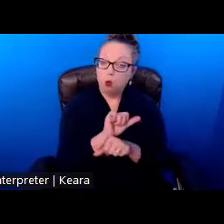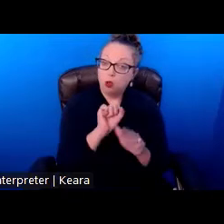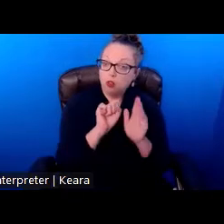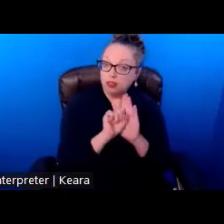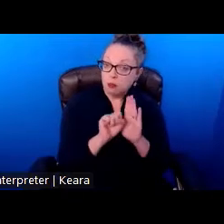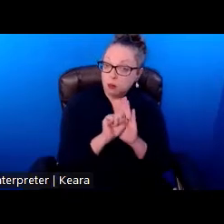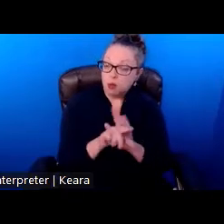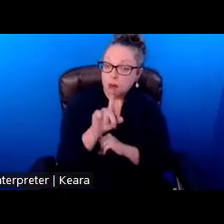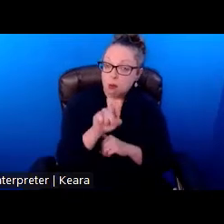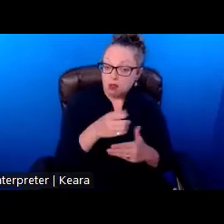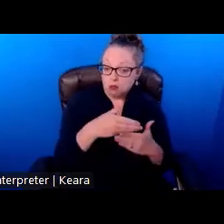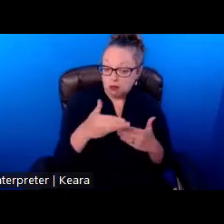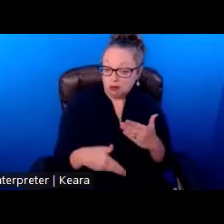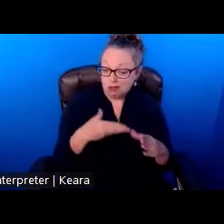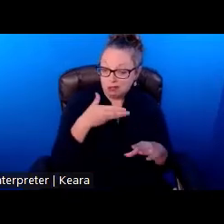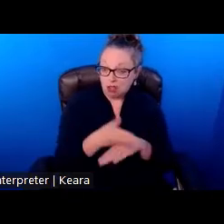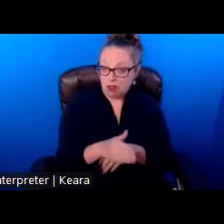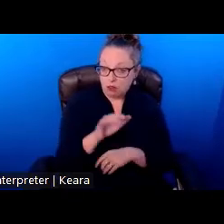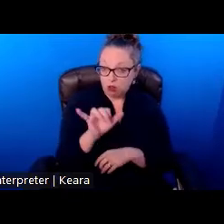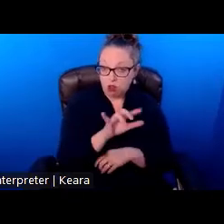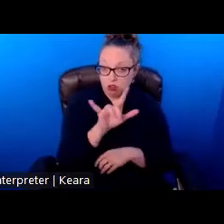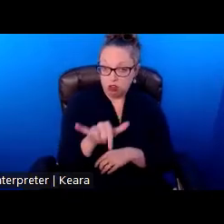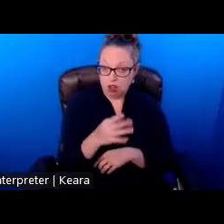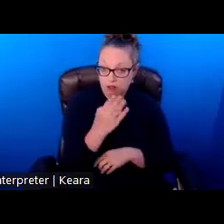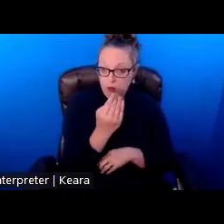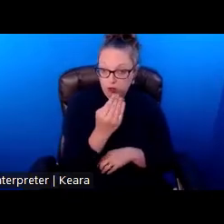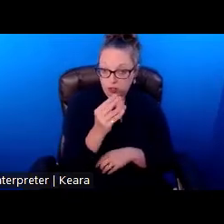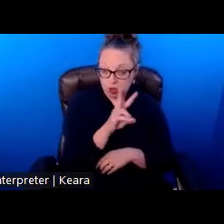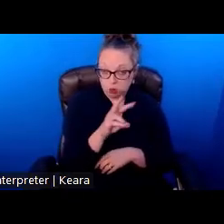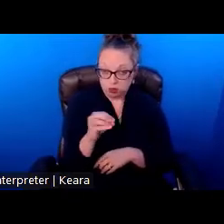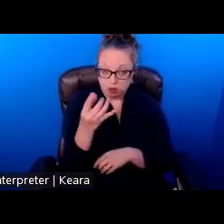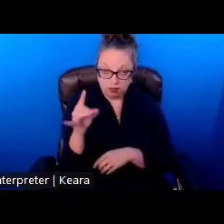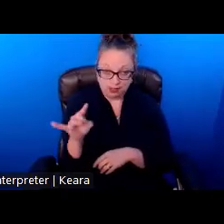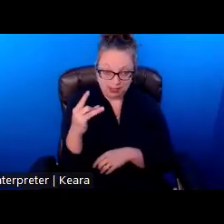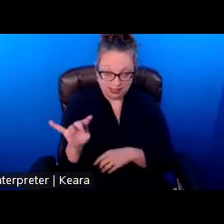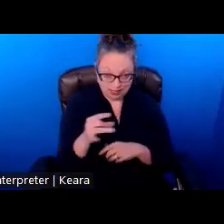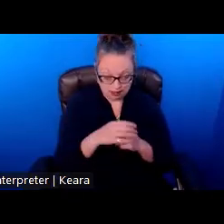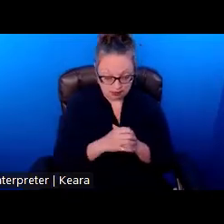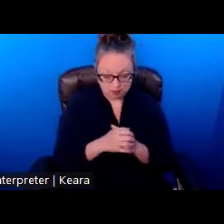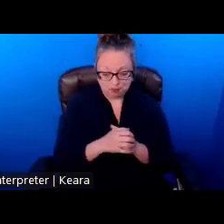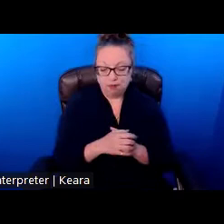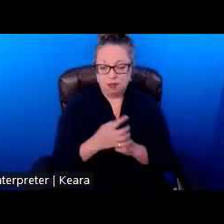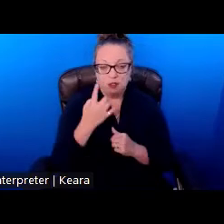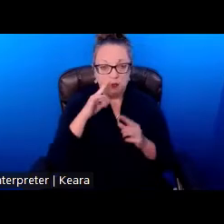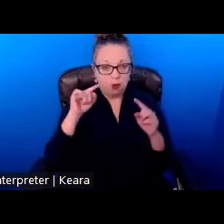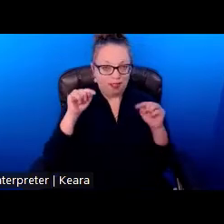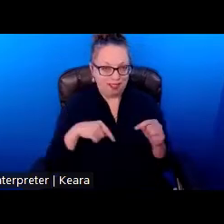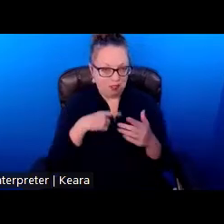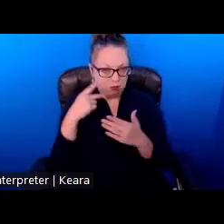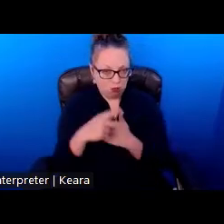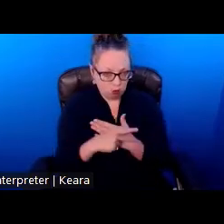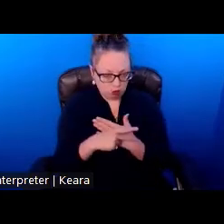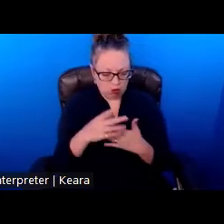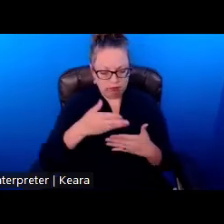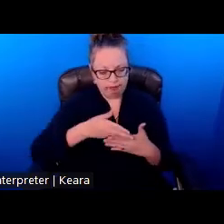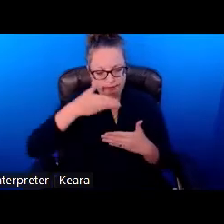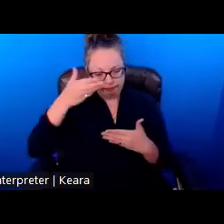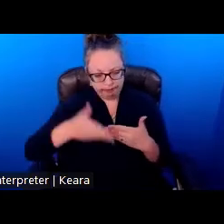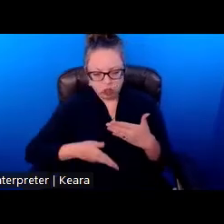after July 14, 2018. For the purposes of this program, completed means the date on which